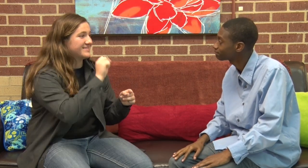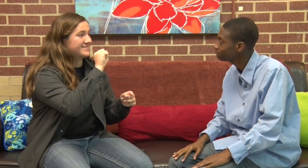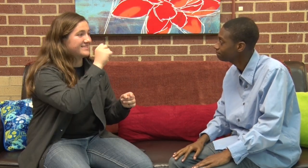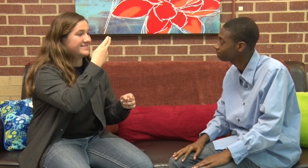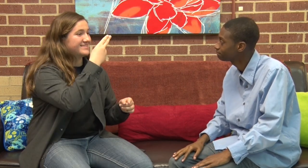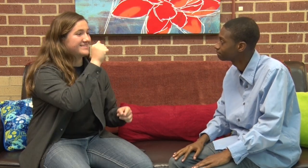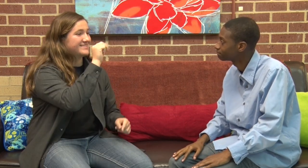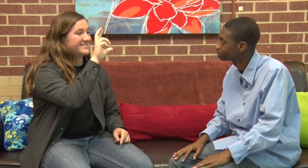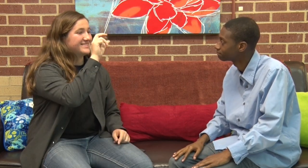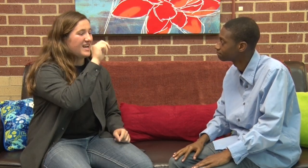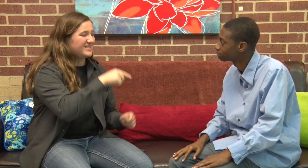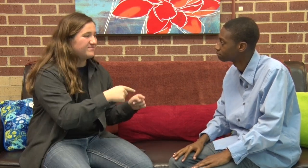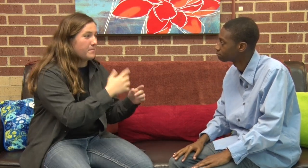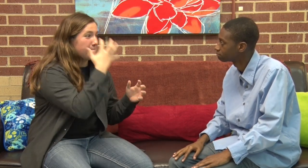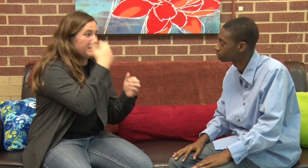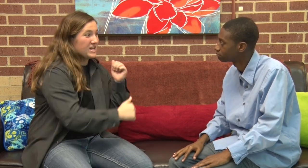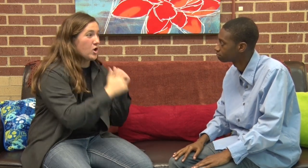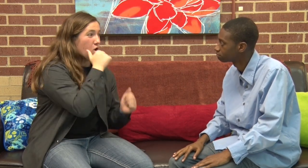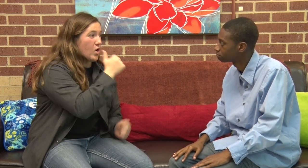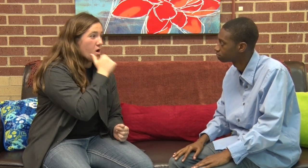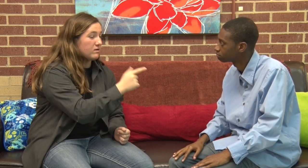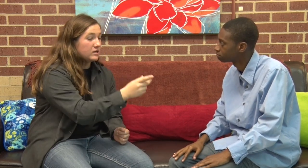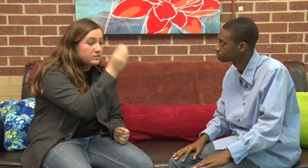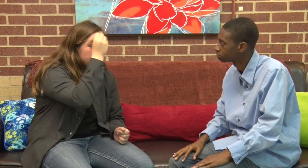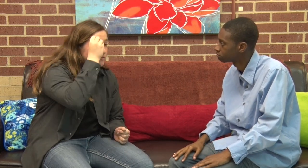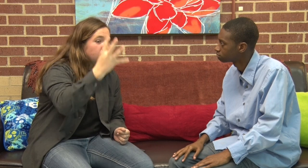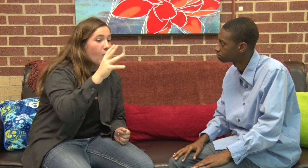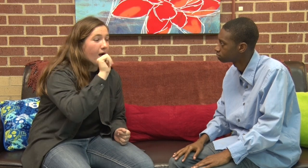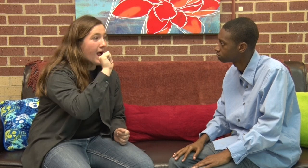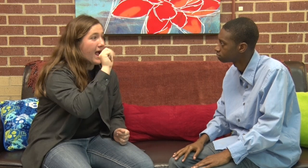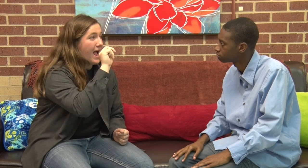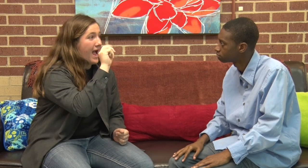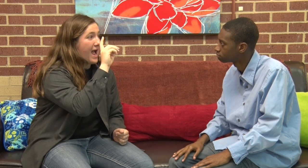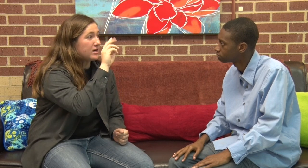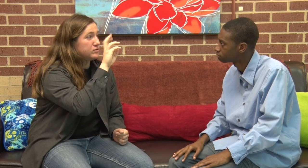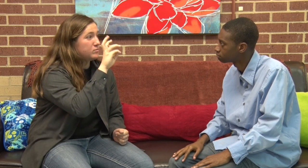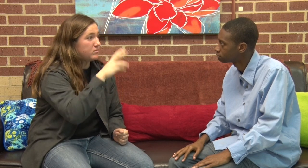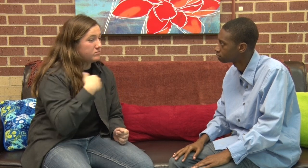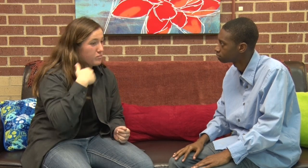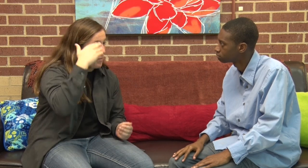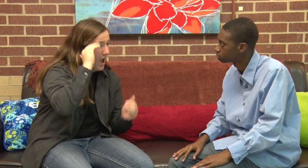Well yeah, you know that girl Sharon, she's really mean Anyway, she told Andrew